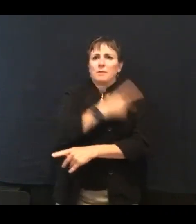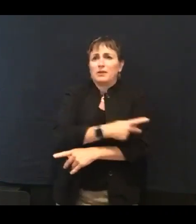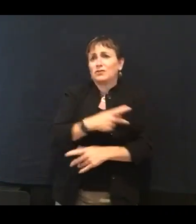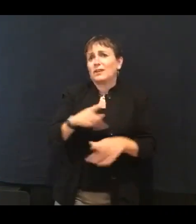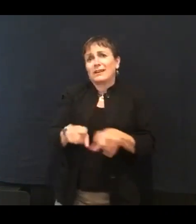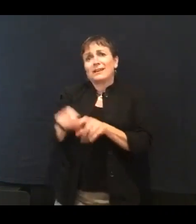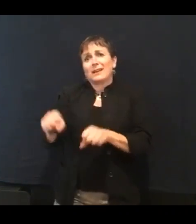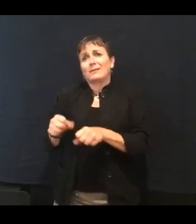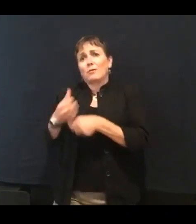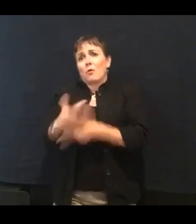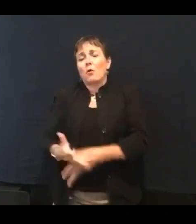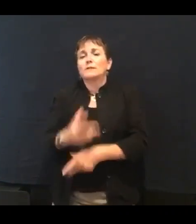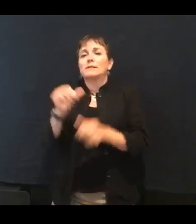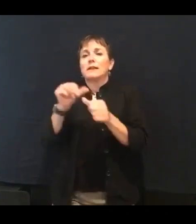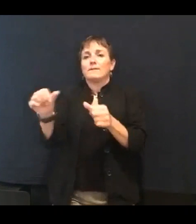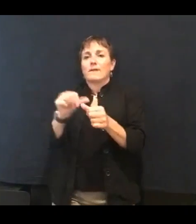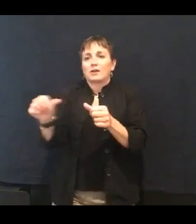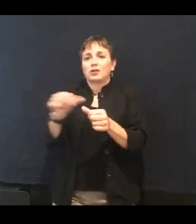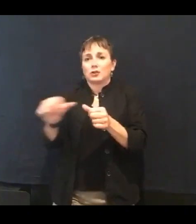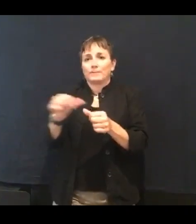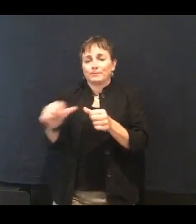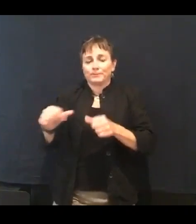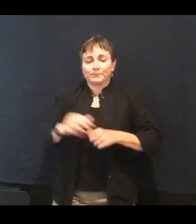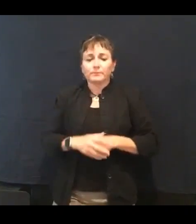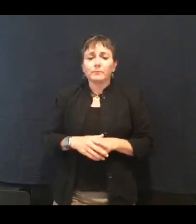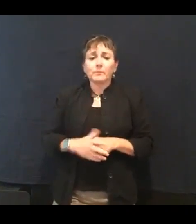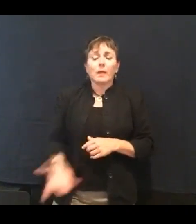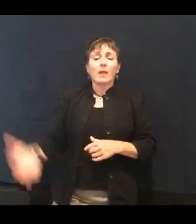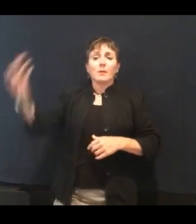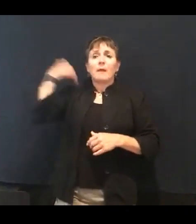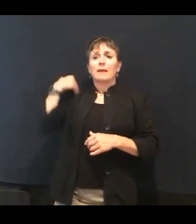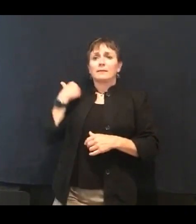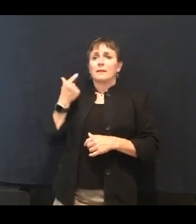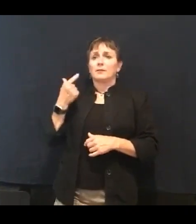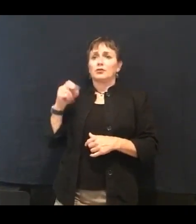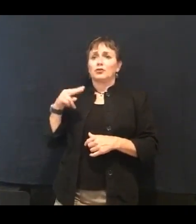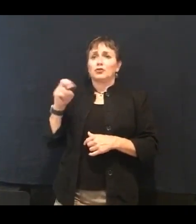When we started, gene therapy was still in its early stages of development. There were many